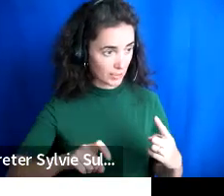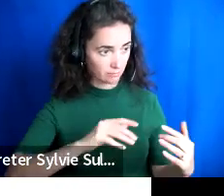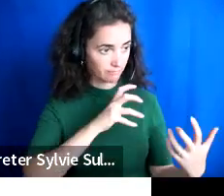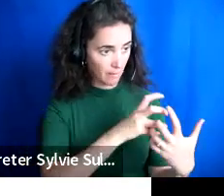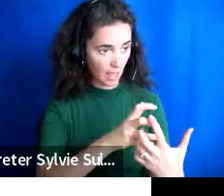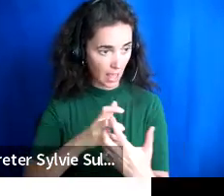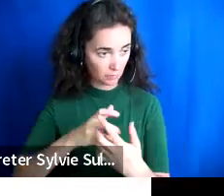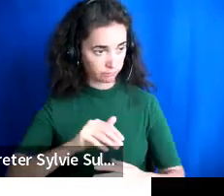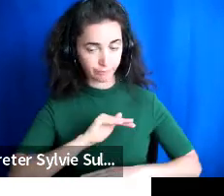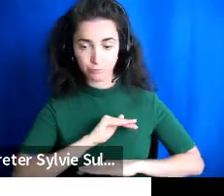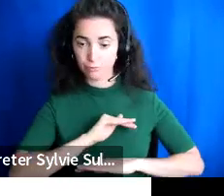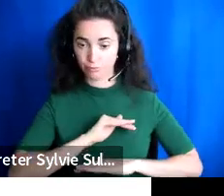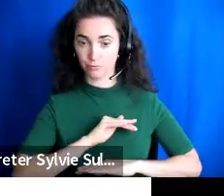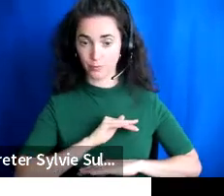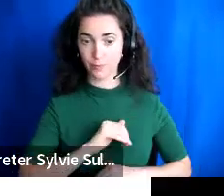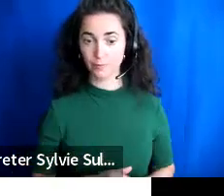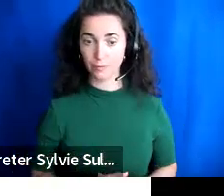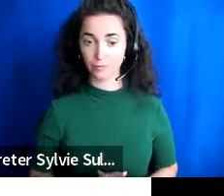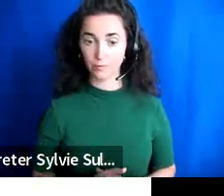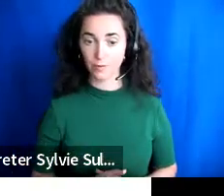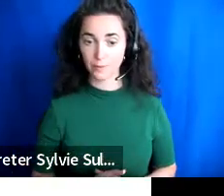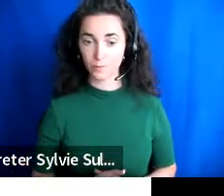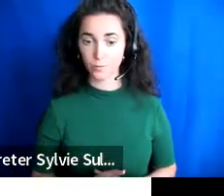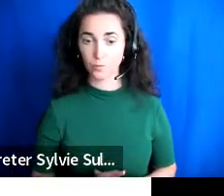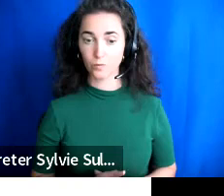So that is something that we can do in those classroom settings.